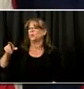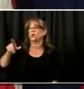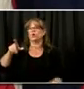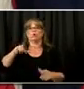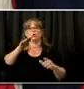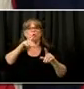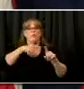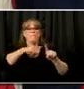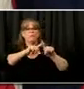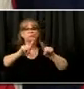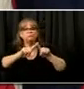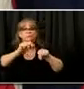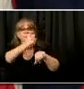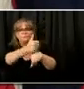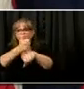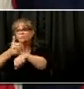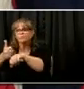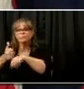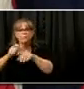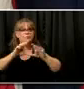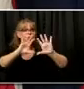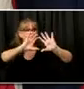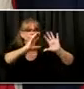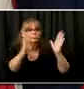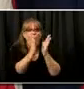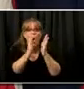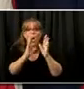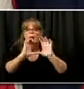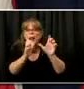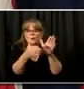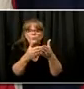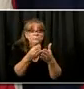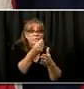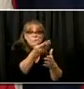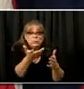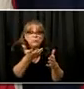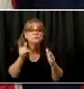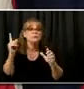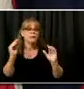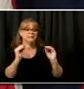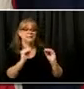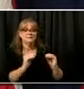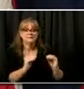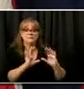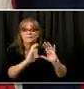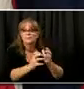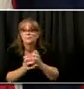um and so you know again we we continue to try and our districts are continuing to work very hard to